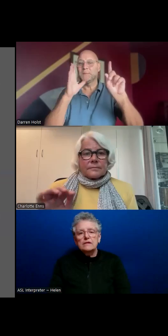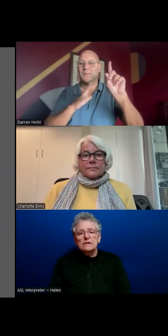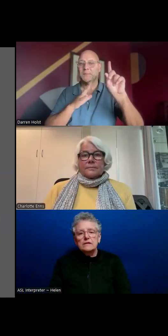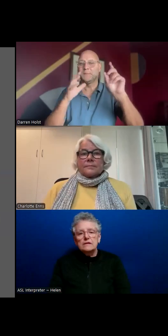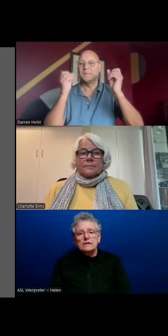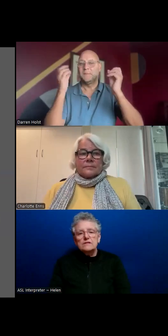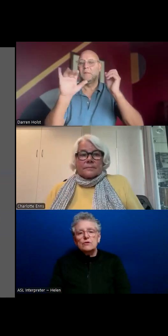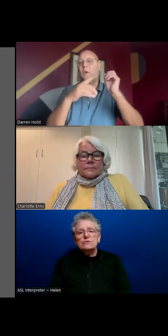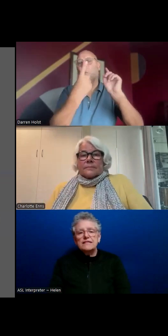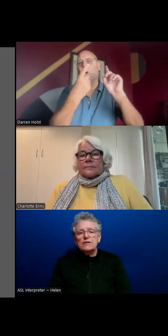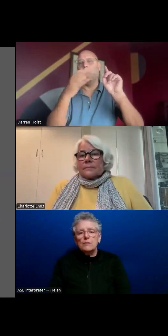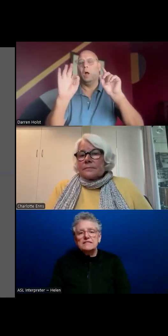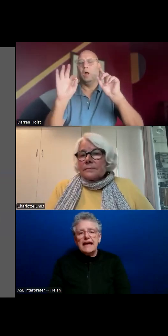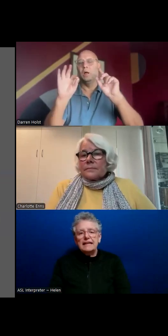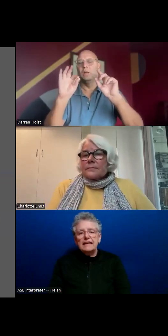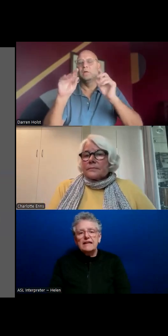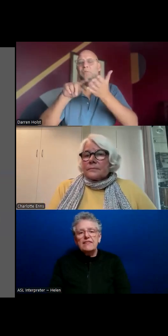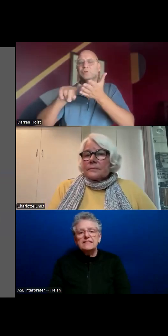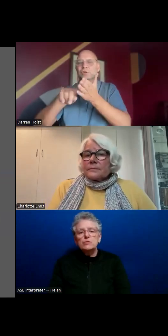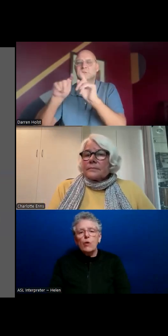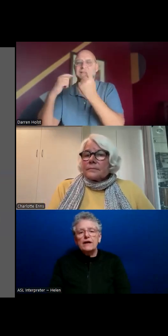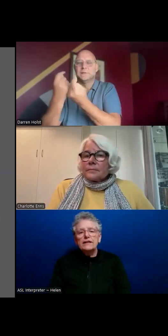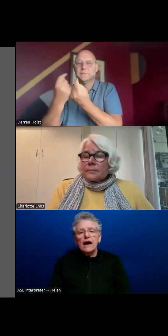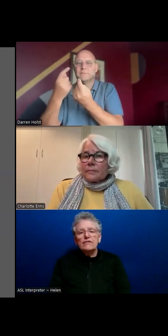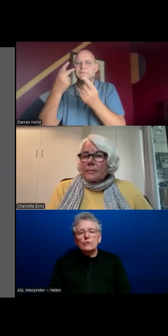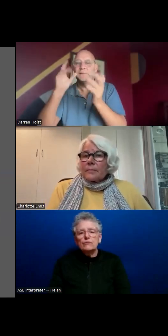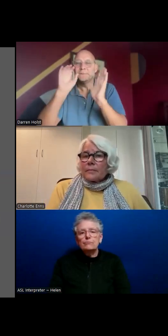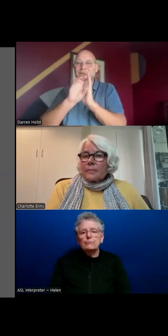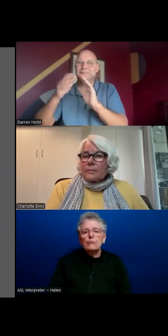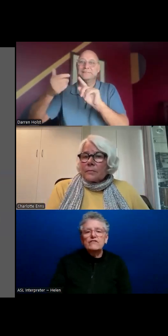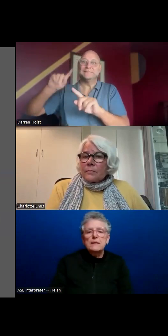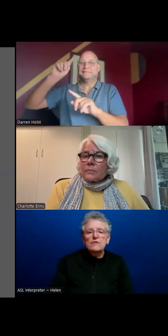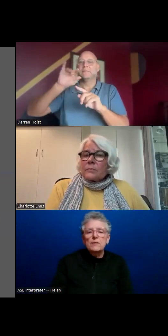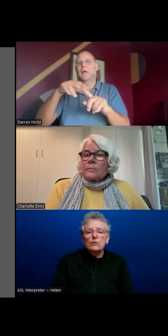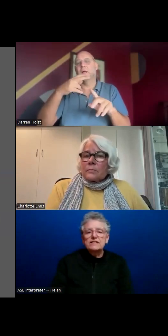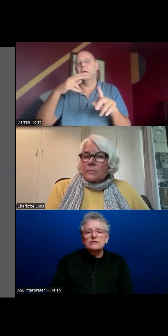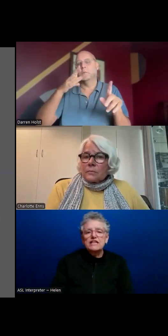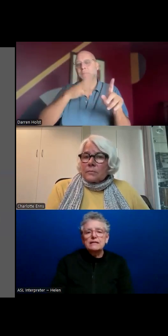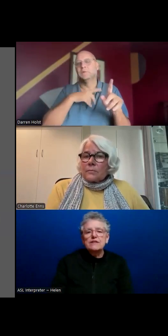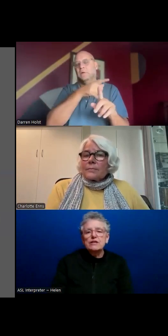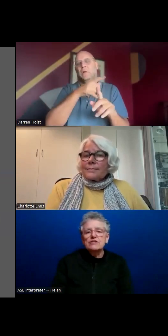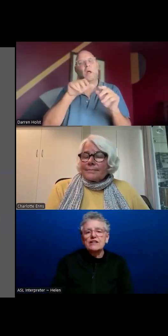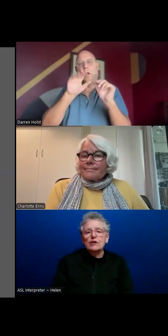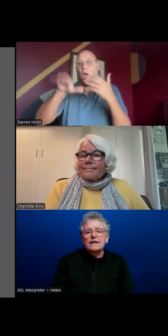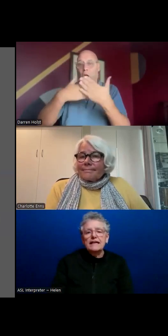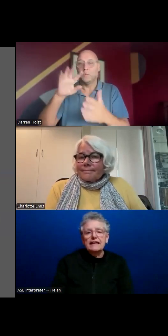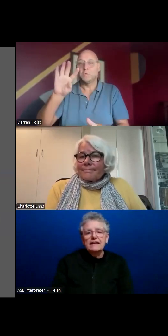Okay, so you see the woman signing. That's one of the-- One of the people from the research team that you saw